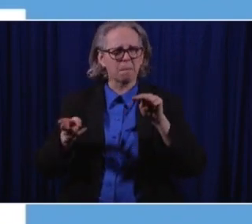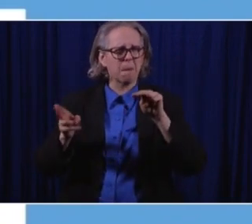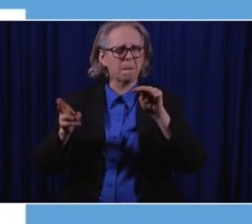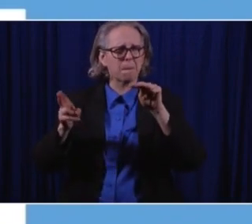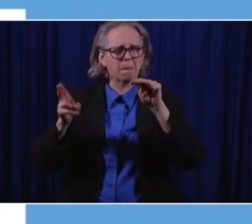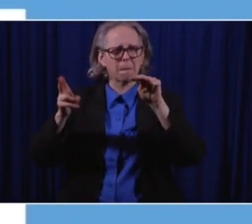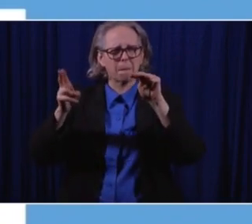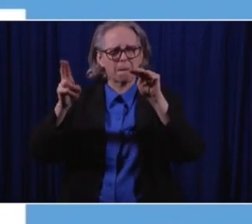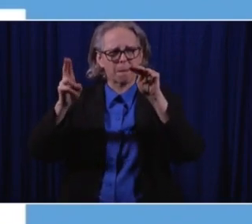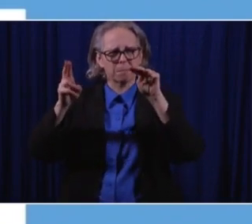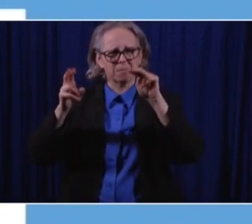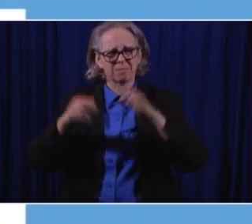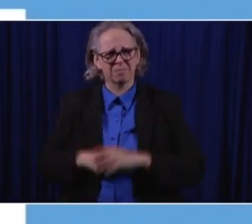country are clearly rising.